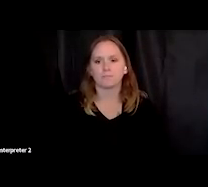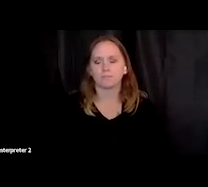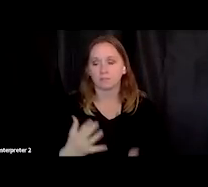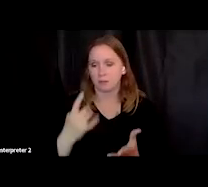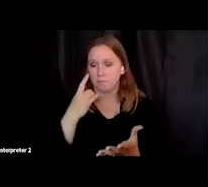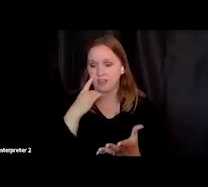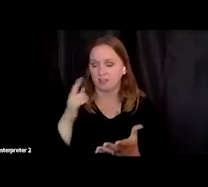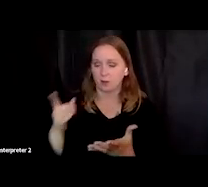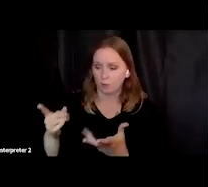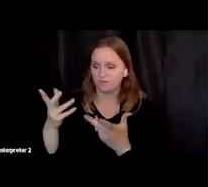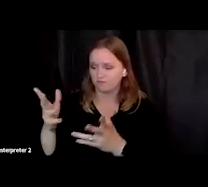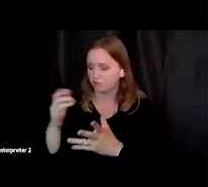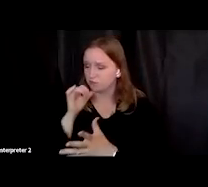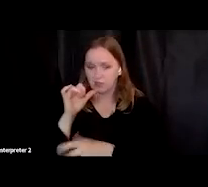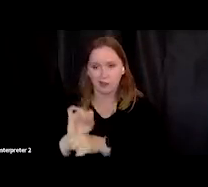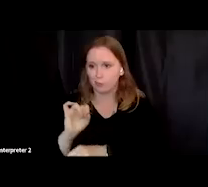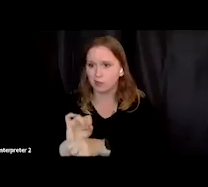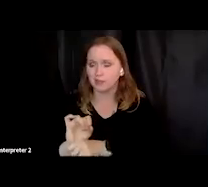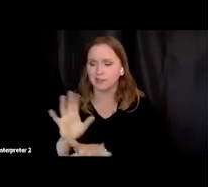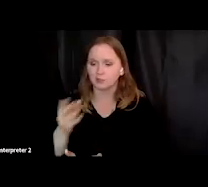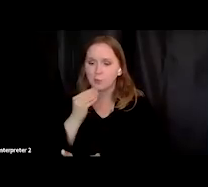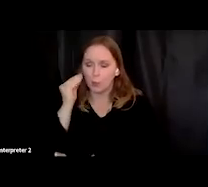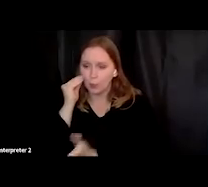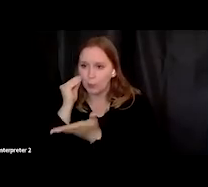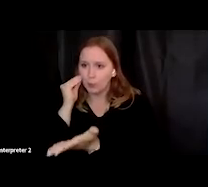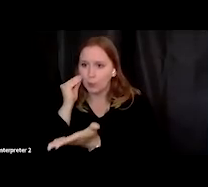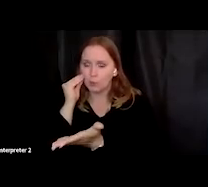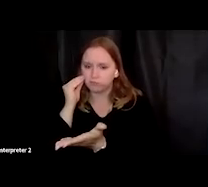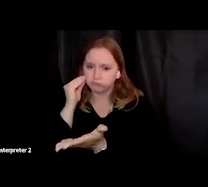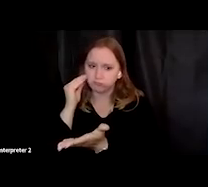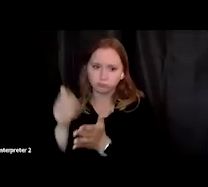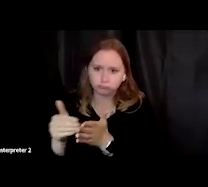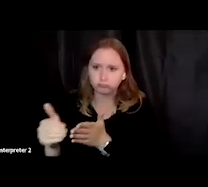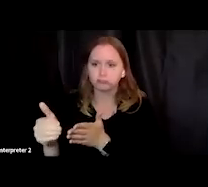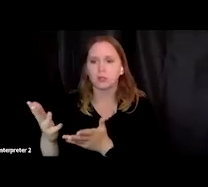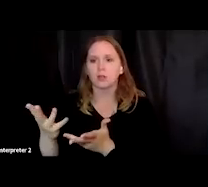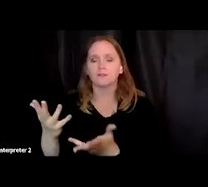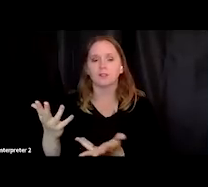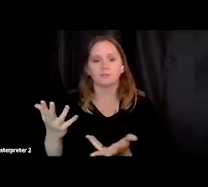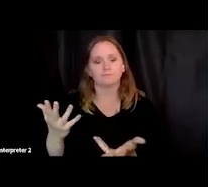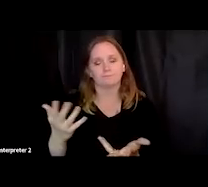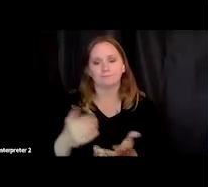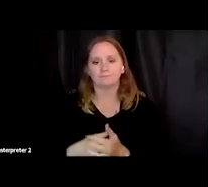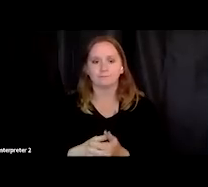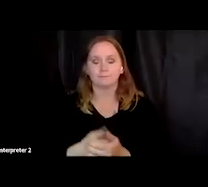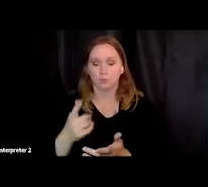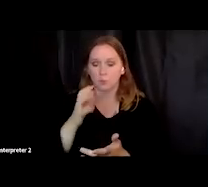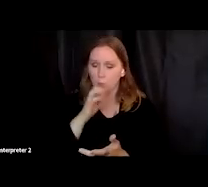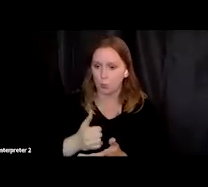and are in your home more. There's not really a consensus as to why this might occur. Oftentimes when we're older we might have a real change in